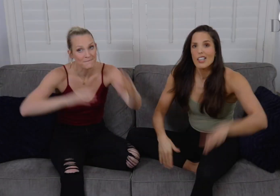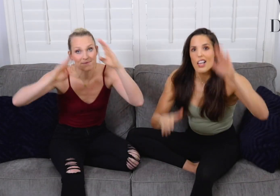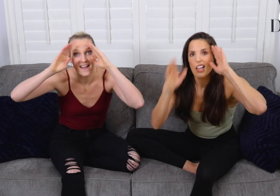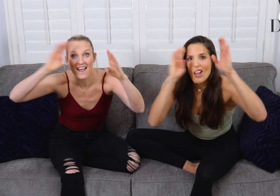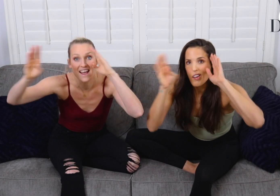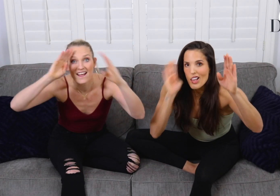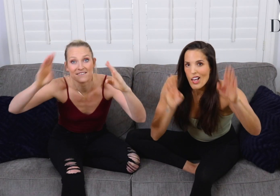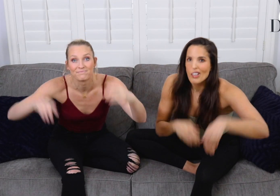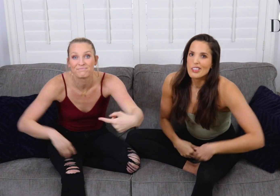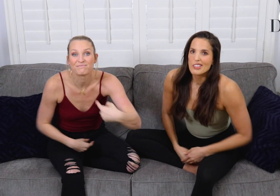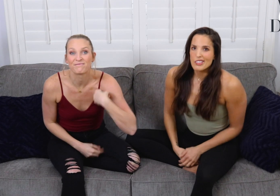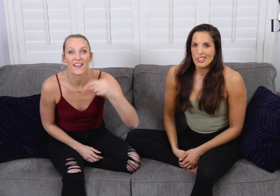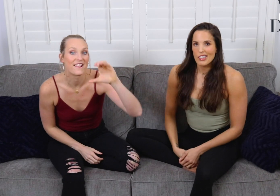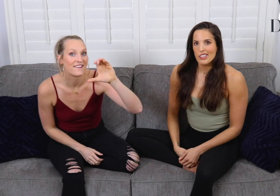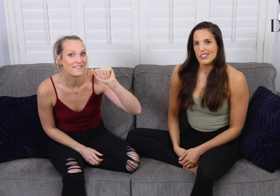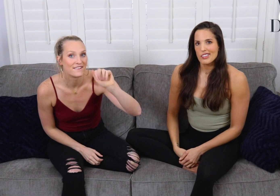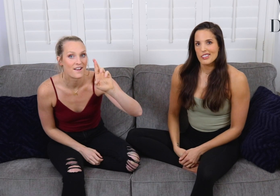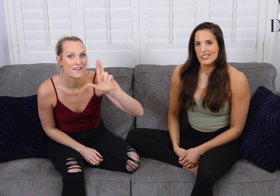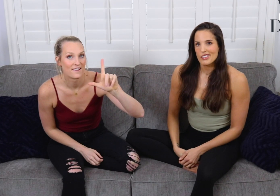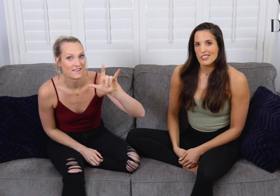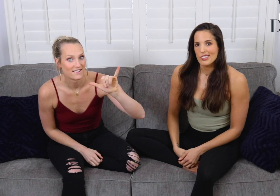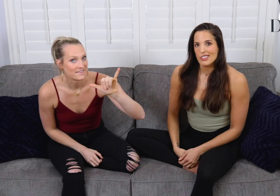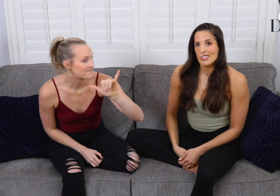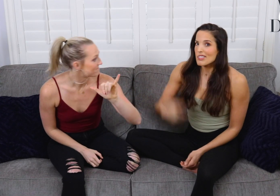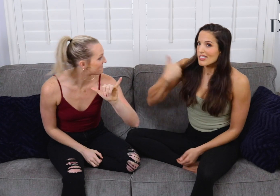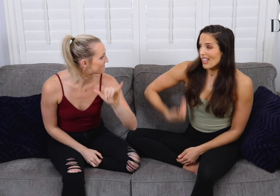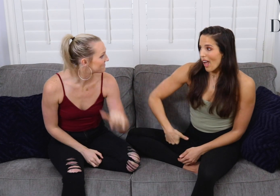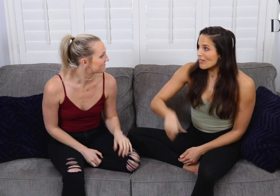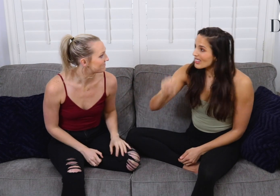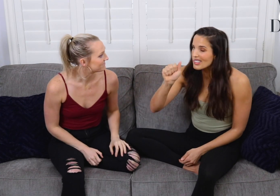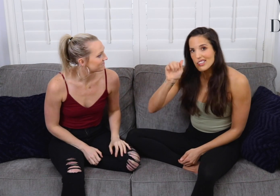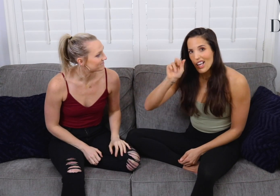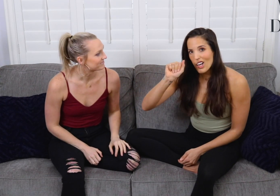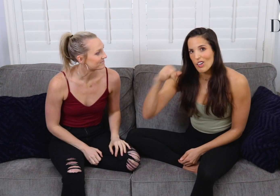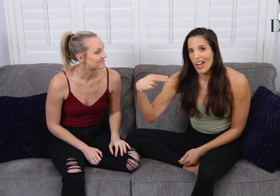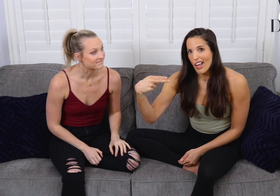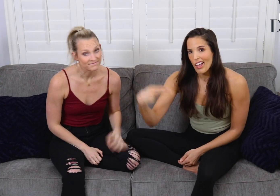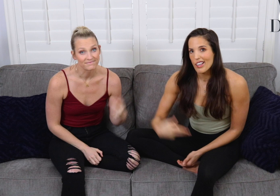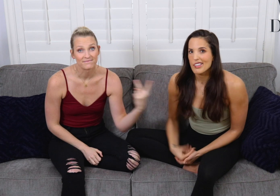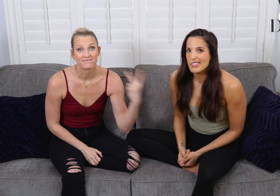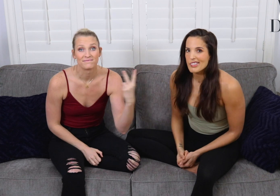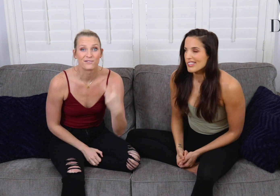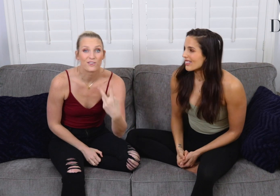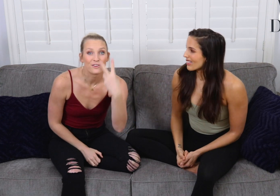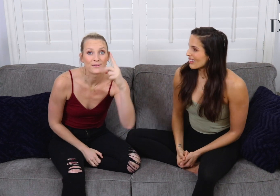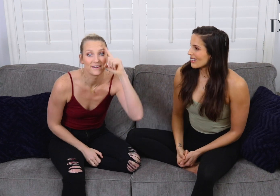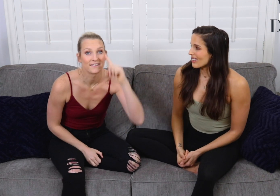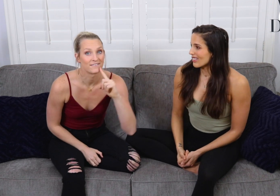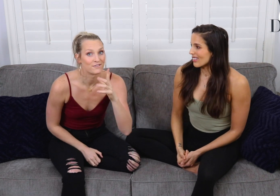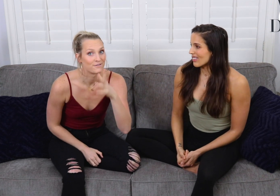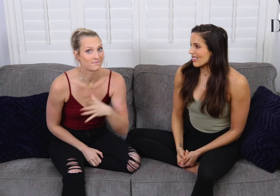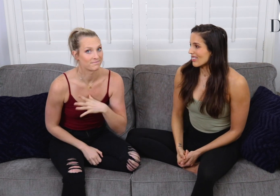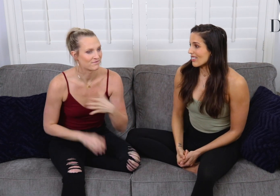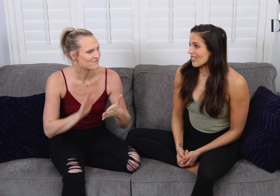Hello hello! Hello! I'm Carly. And I'm Sarah. And we are two Deaf women